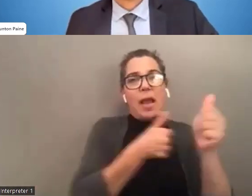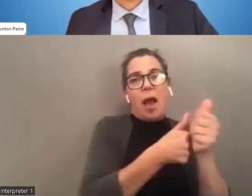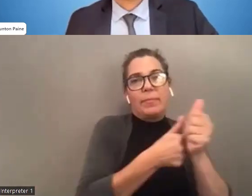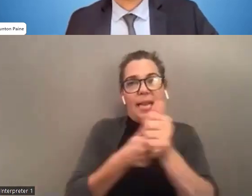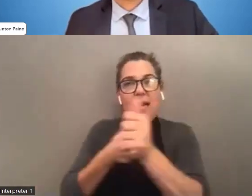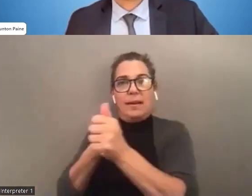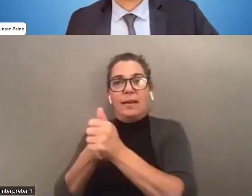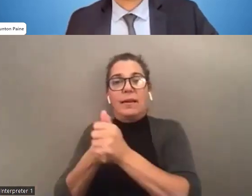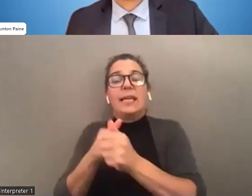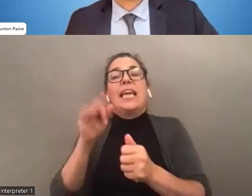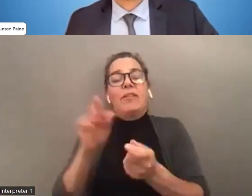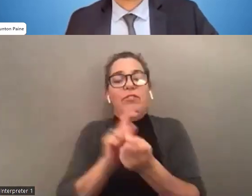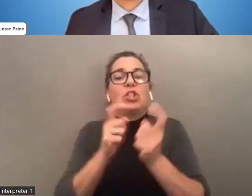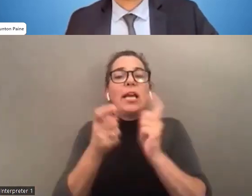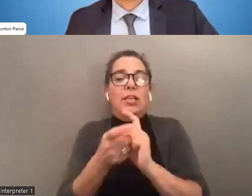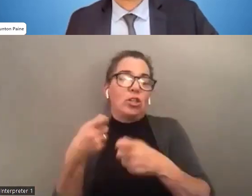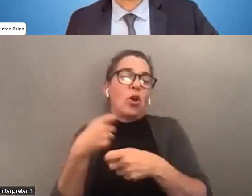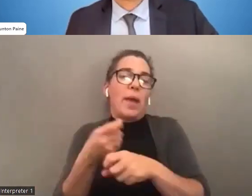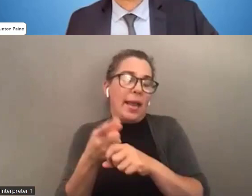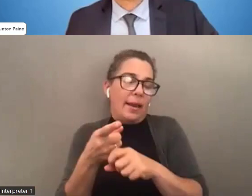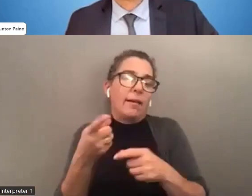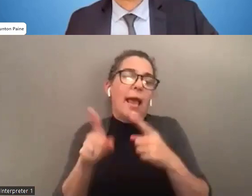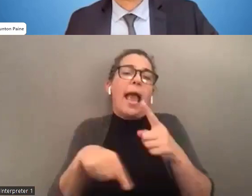if changes are made, and then reviewed by NIH staff.